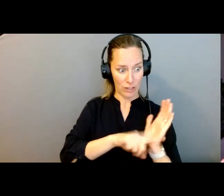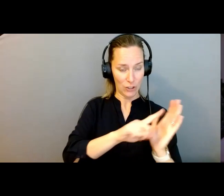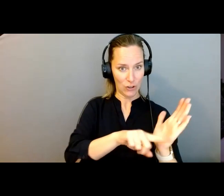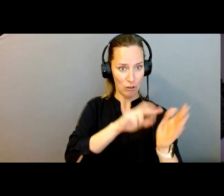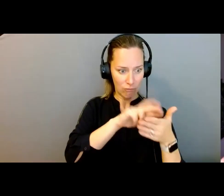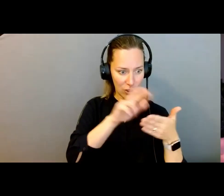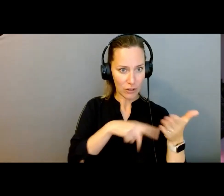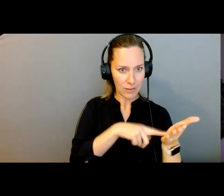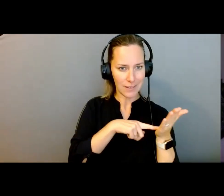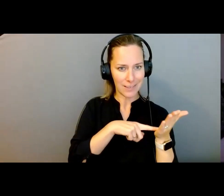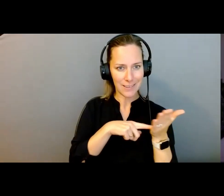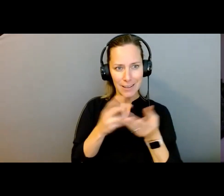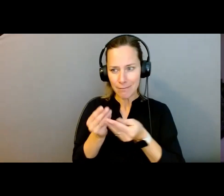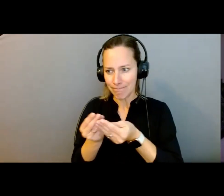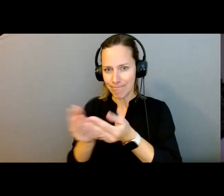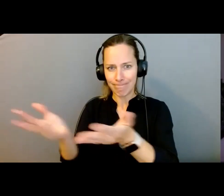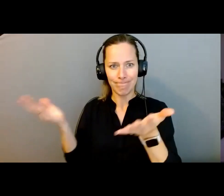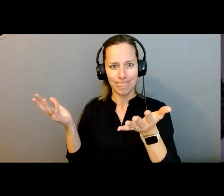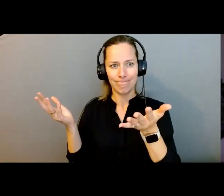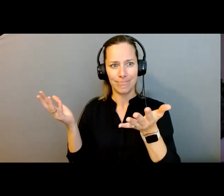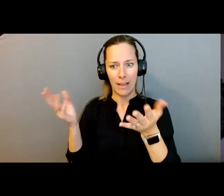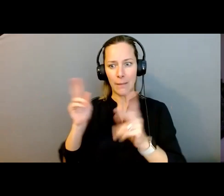is spreading in ways that reaches the people who have